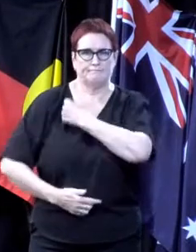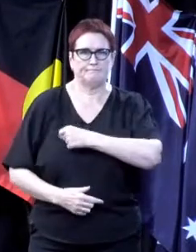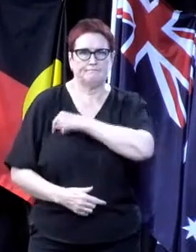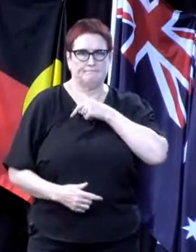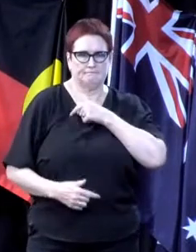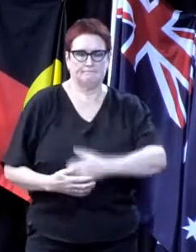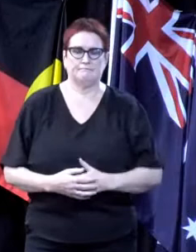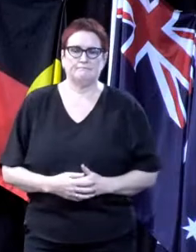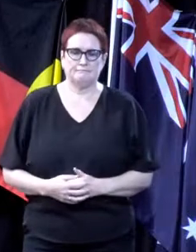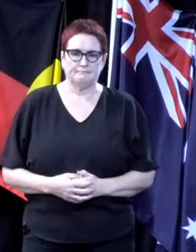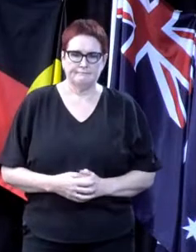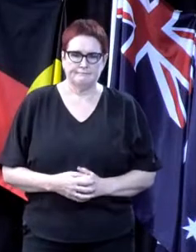Thank you. Please, sit down.